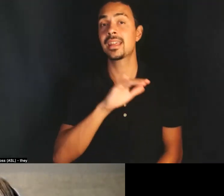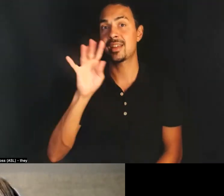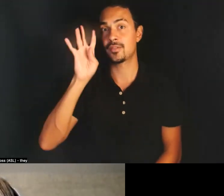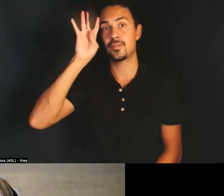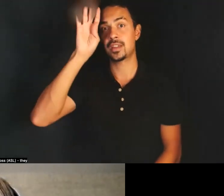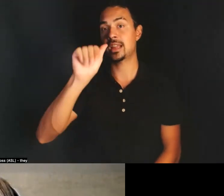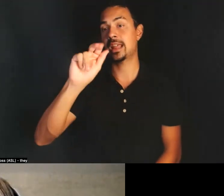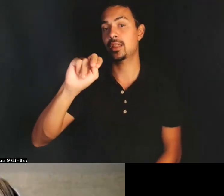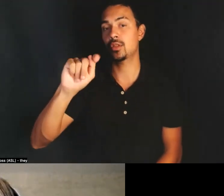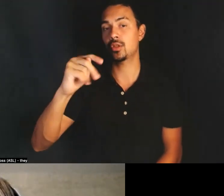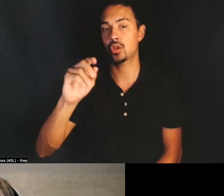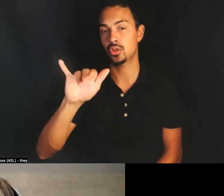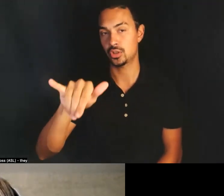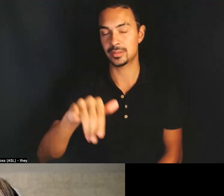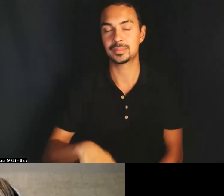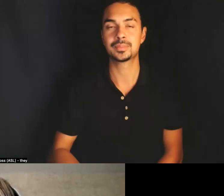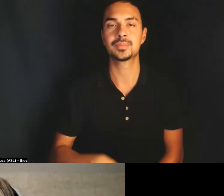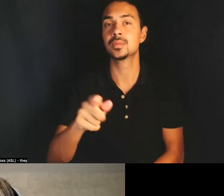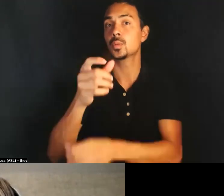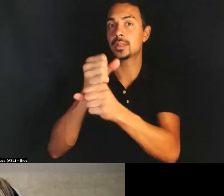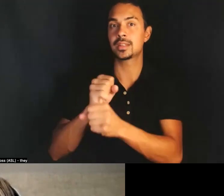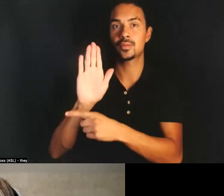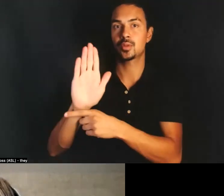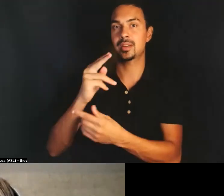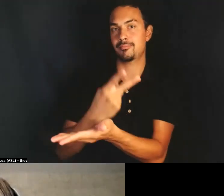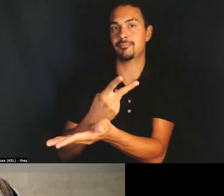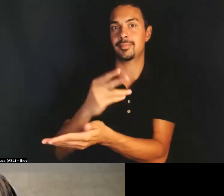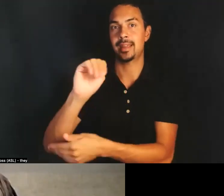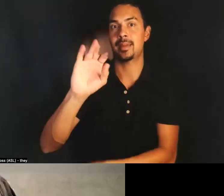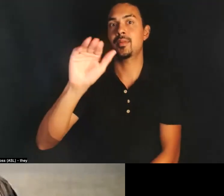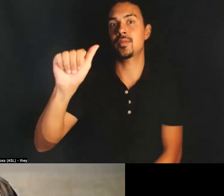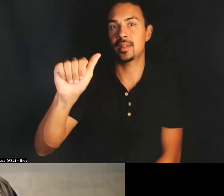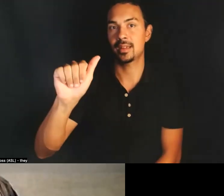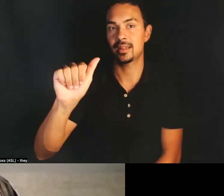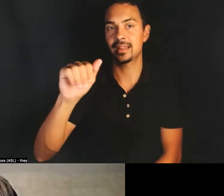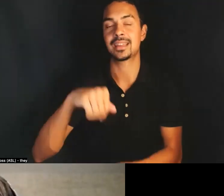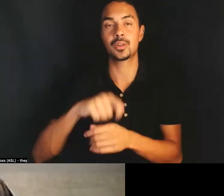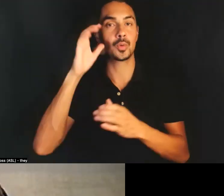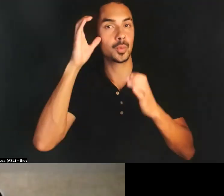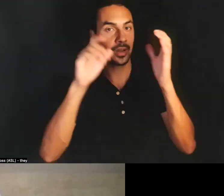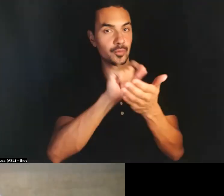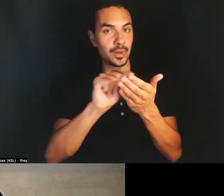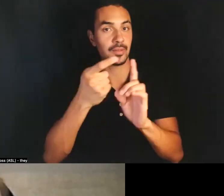Conde Nast Traveler, among many other publications. She has recently contributed to 10 but -- books,